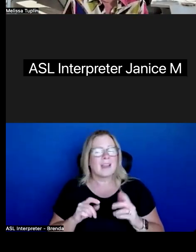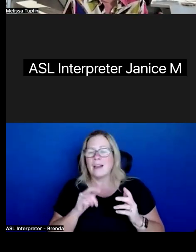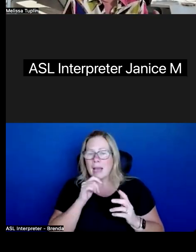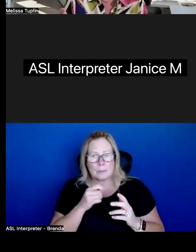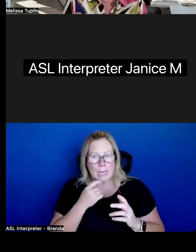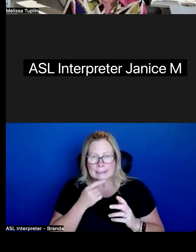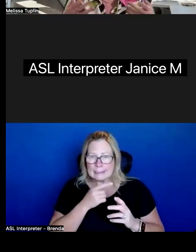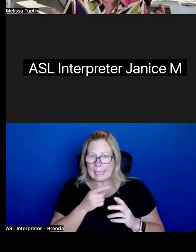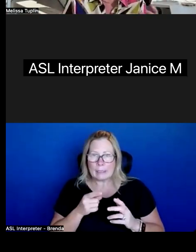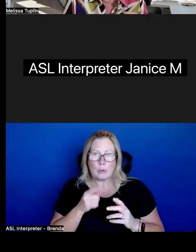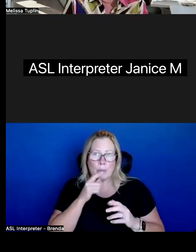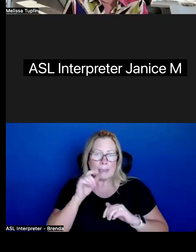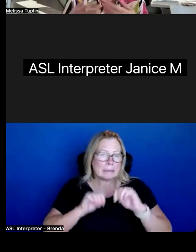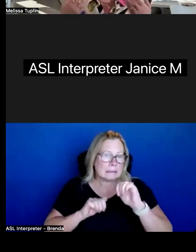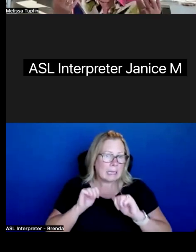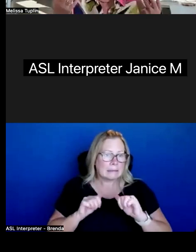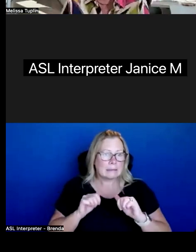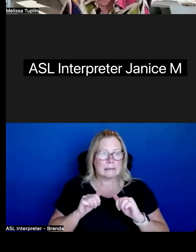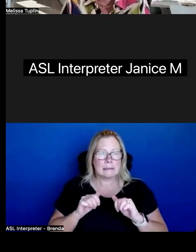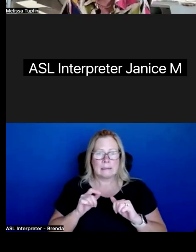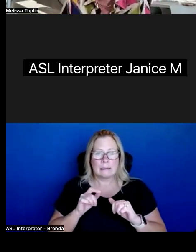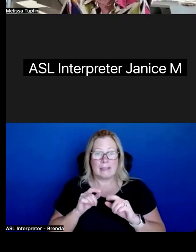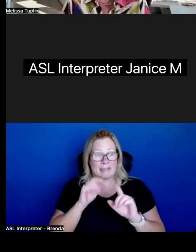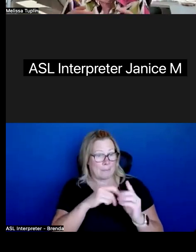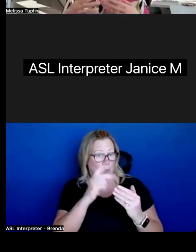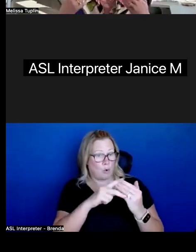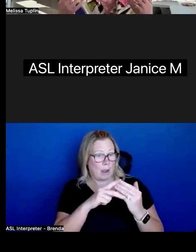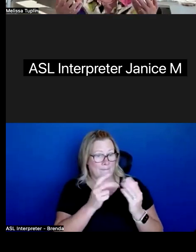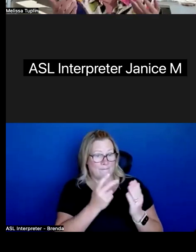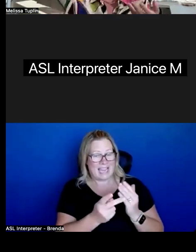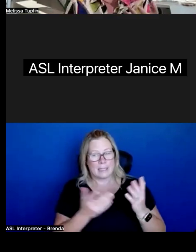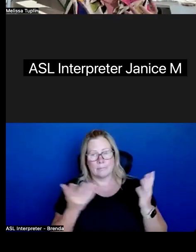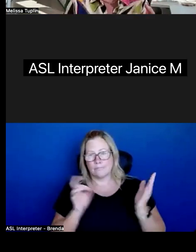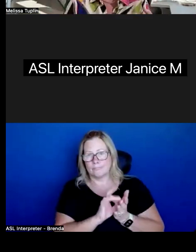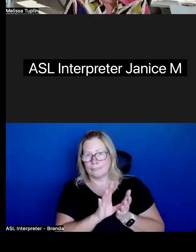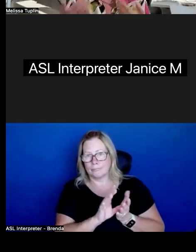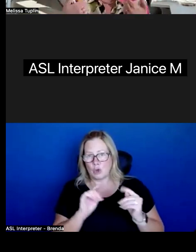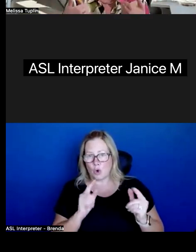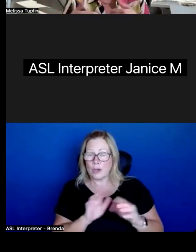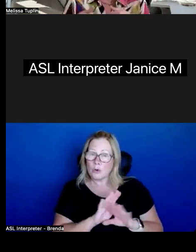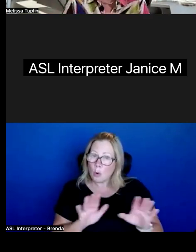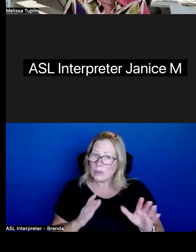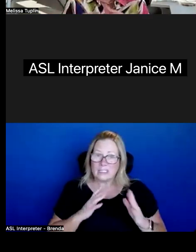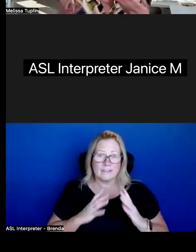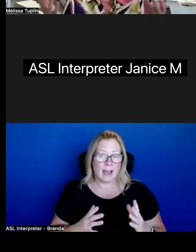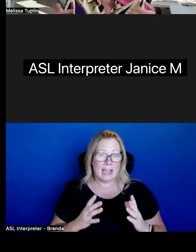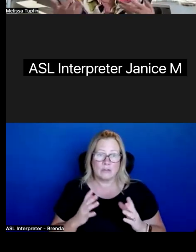assessed in the future on if you achieved it, it's totally okay to be come back to us and say, well,